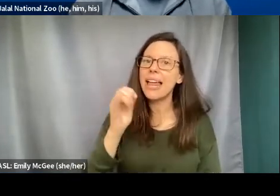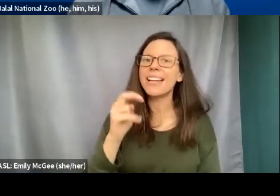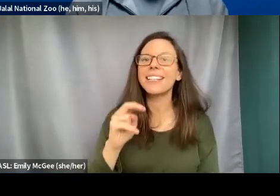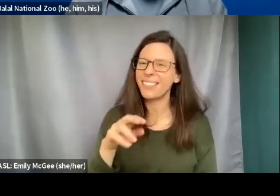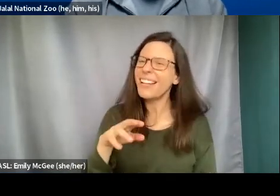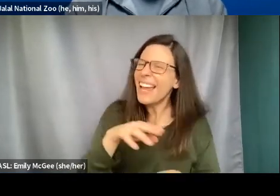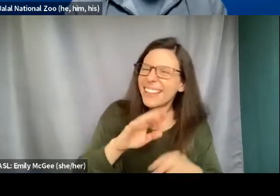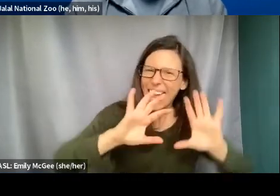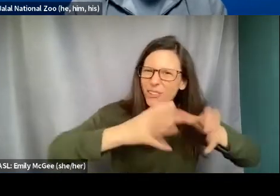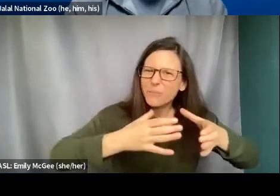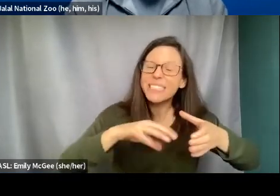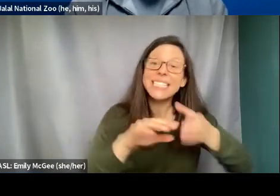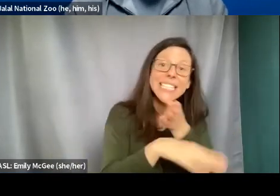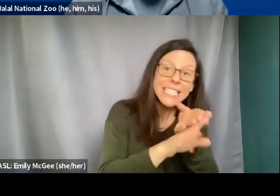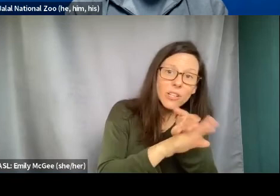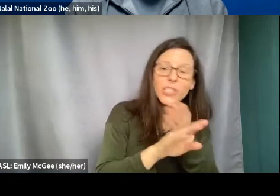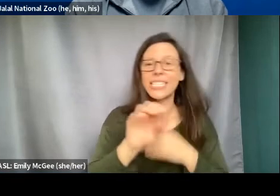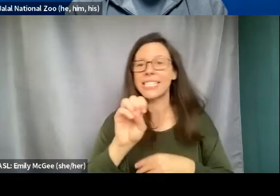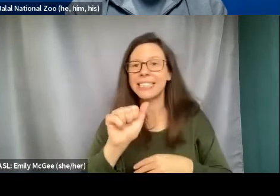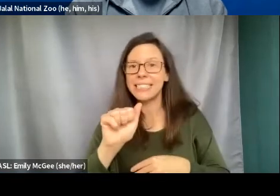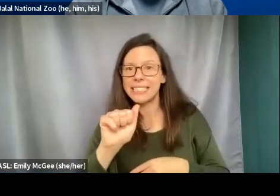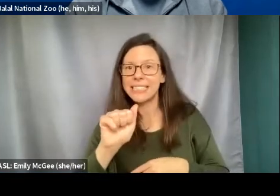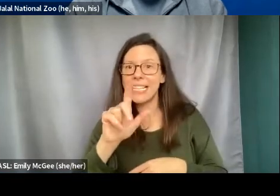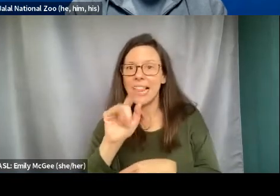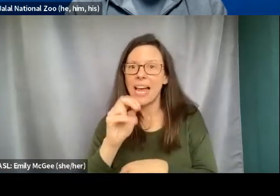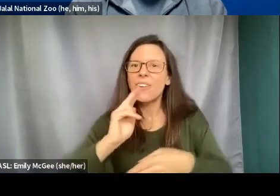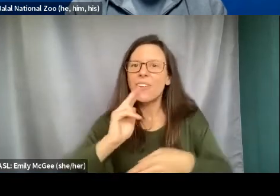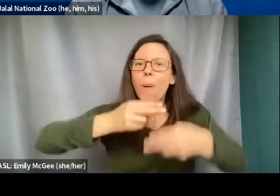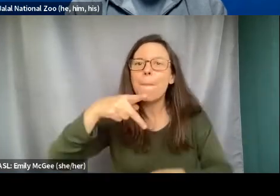Shellie: So what kind of things do you require? I mean I know seals and sea lions,